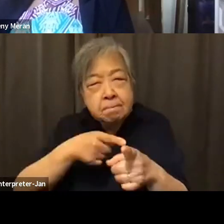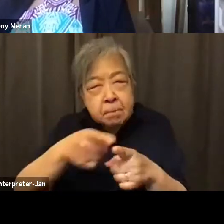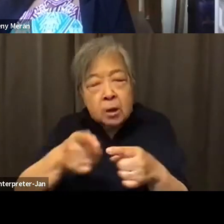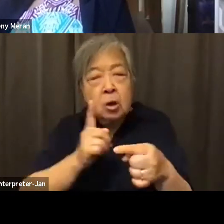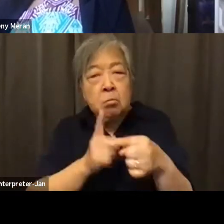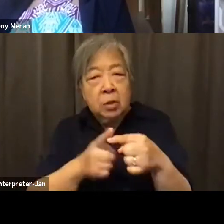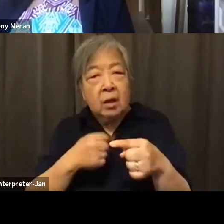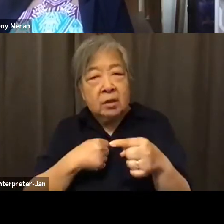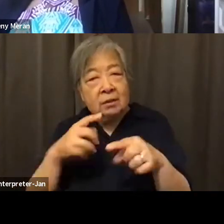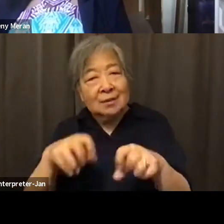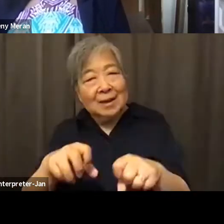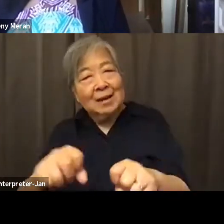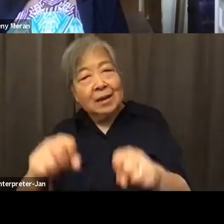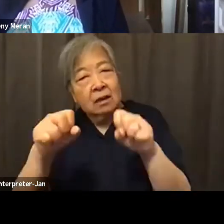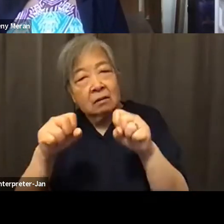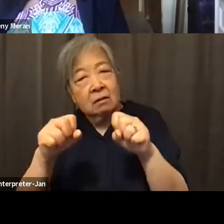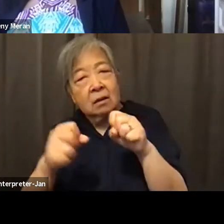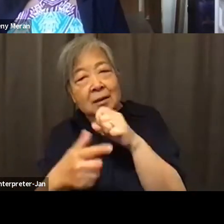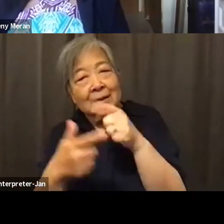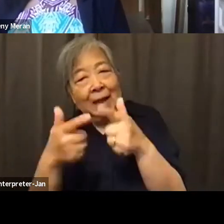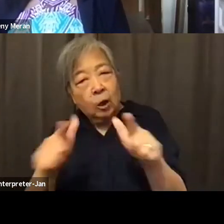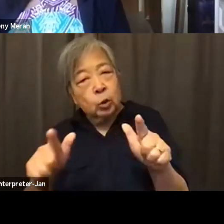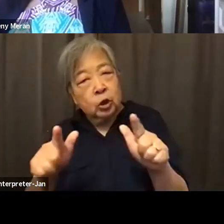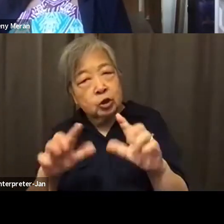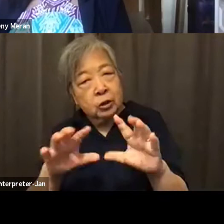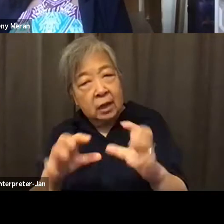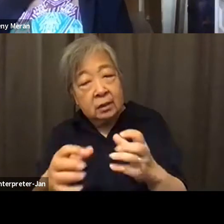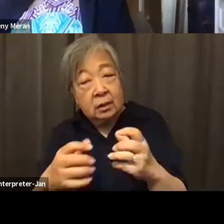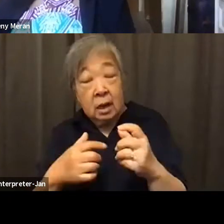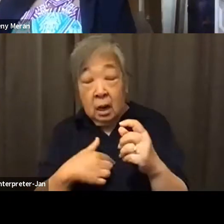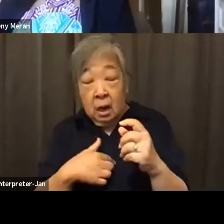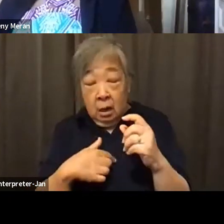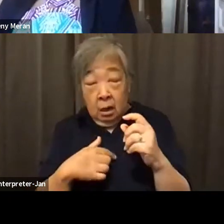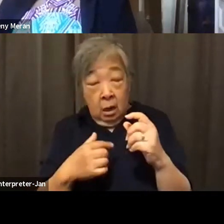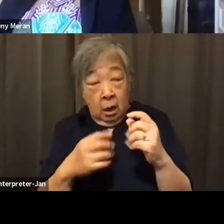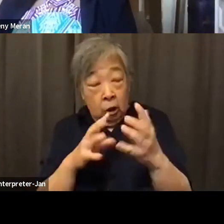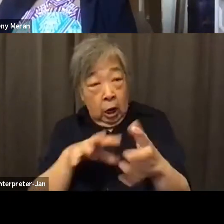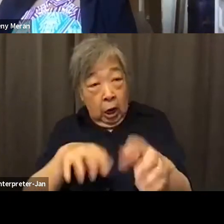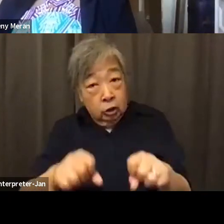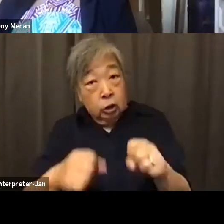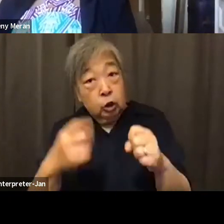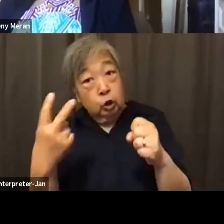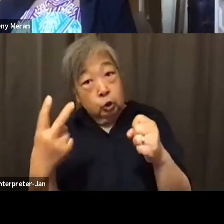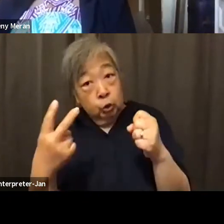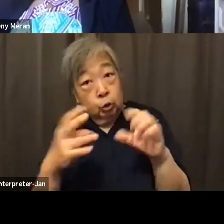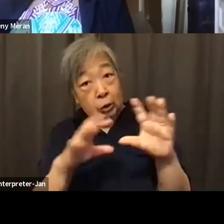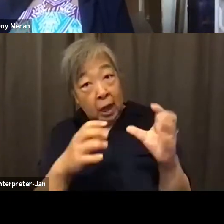I took two classes taught by a local Argentine Professor.